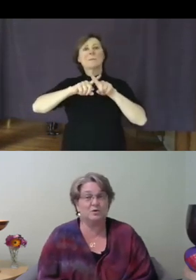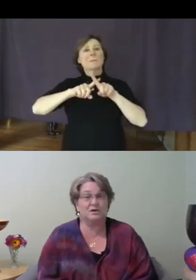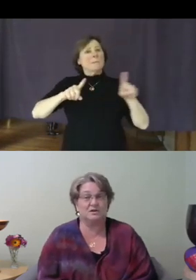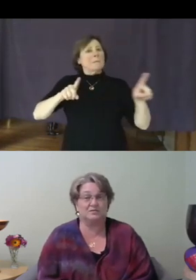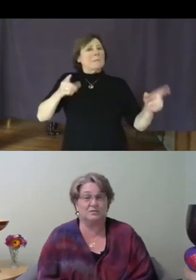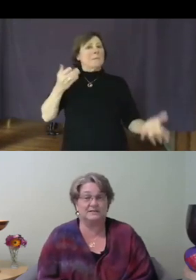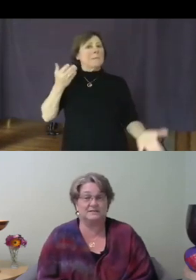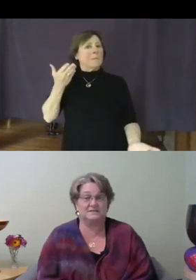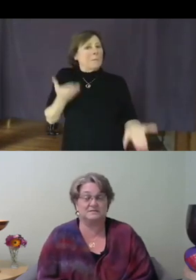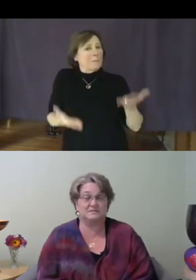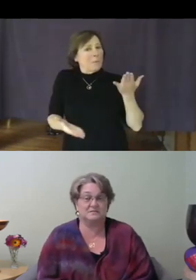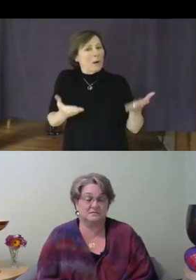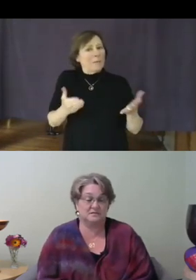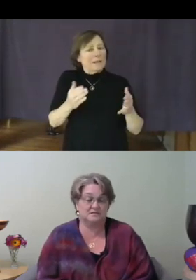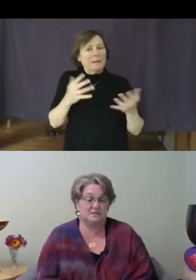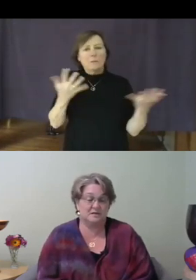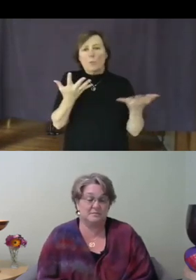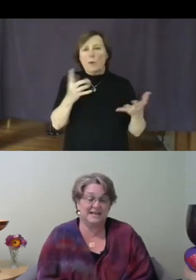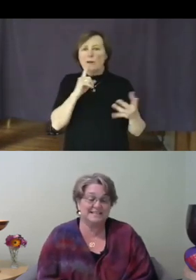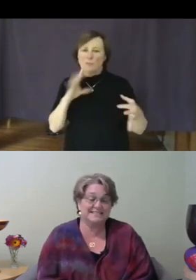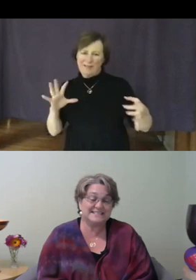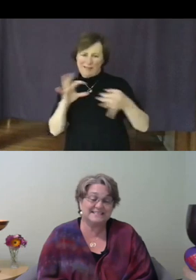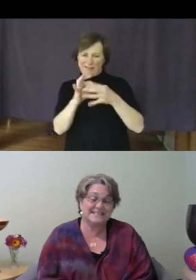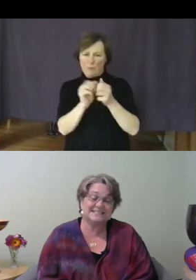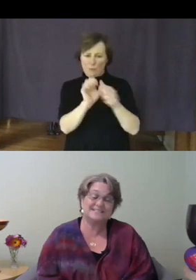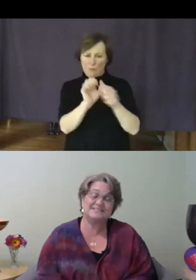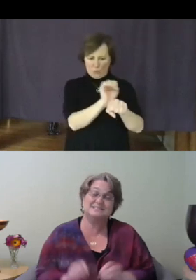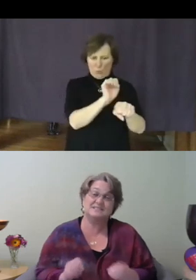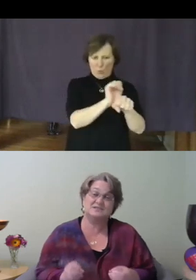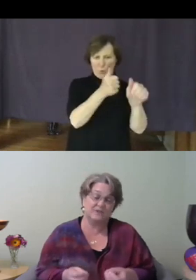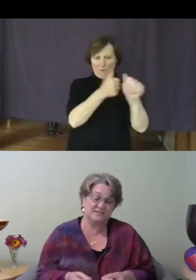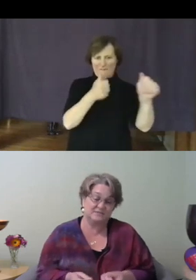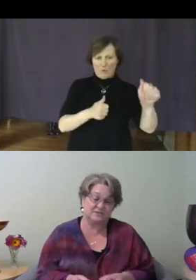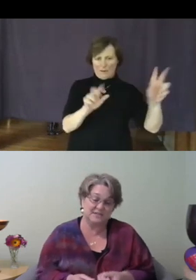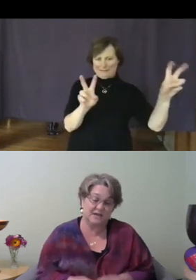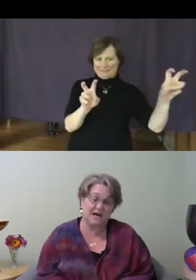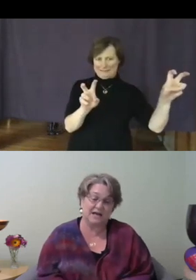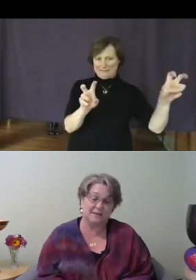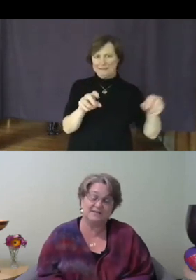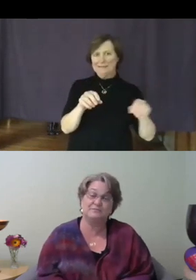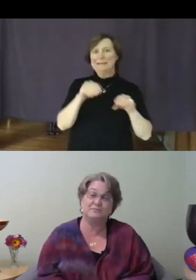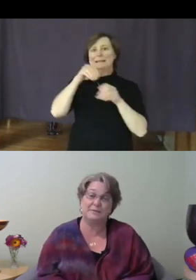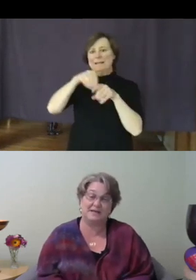Avoidance. Because it is in this distressful time, if we make it